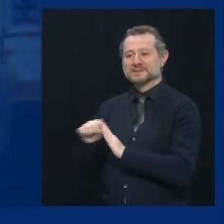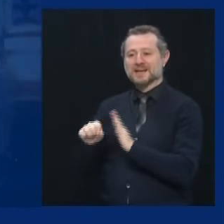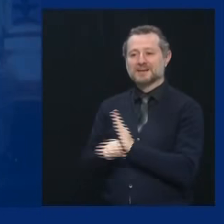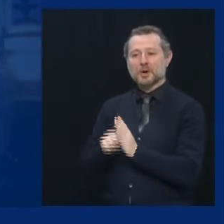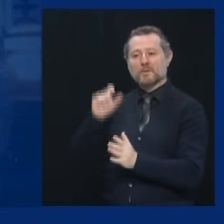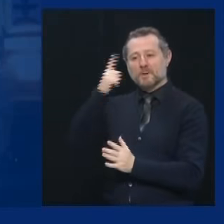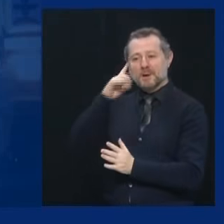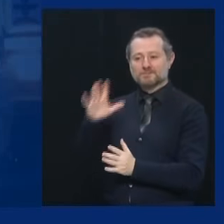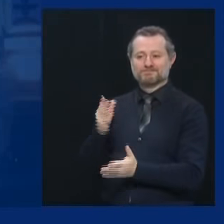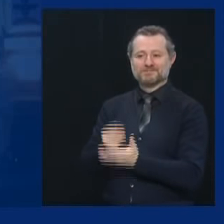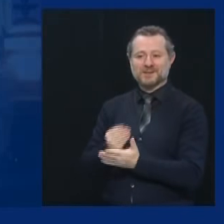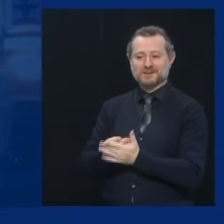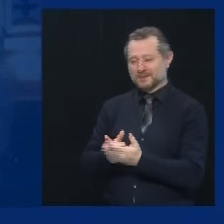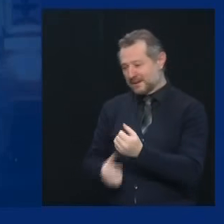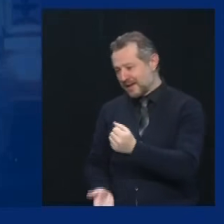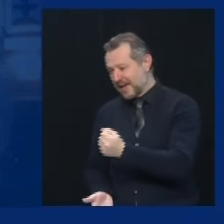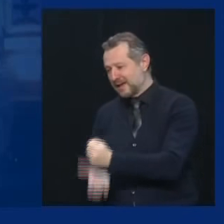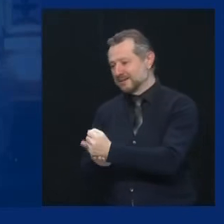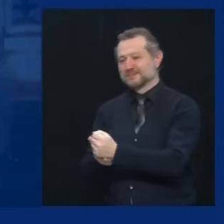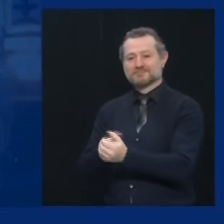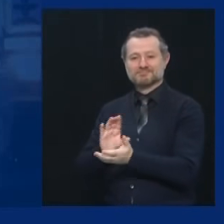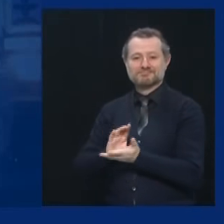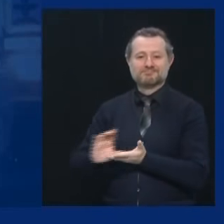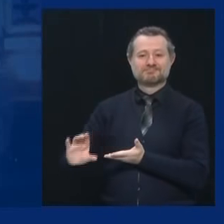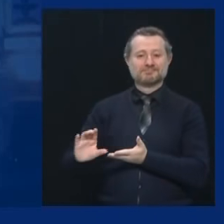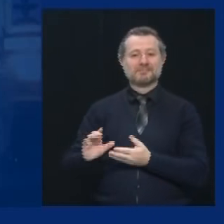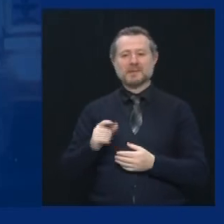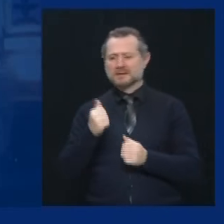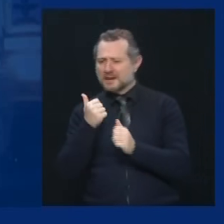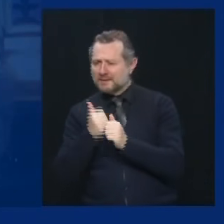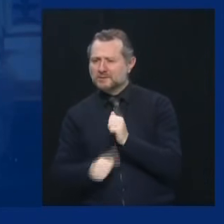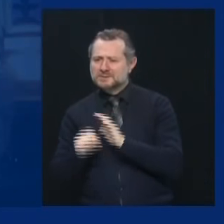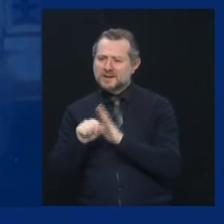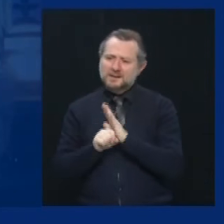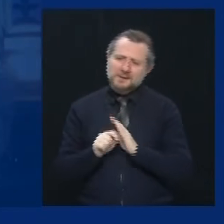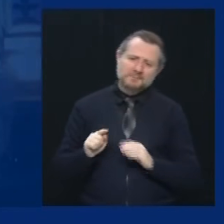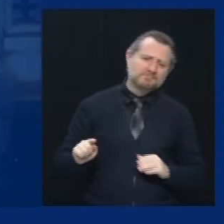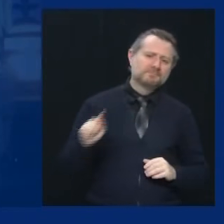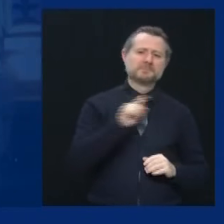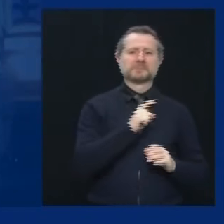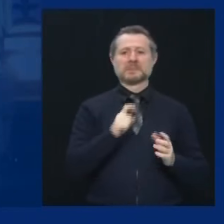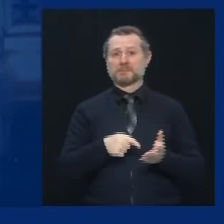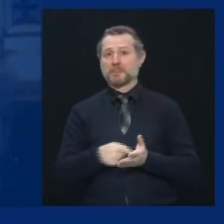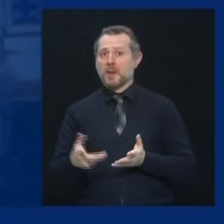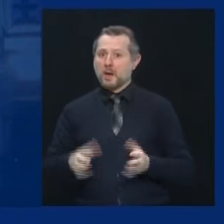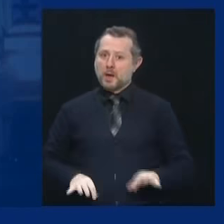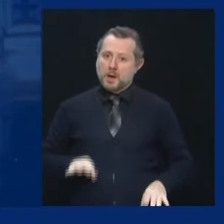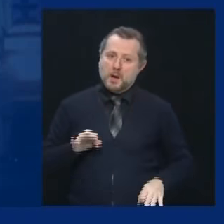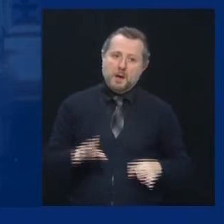MANY SAY I WANT TO WATCH OTHER PEOPLE GO FIRST. BUT THAT 72%.